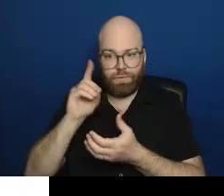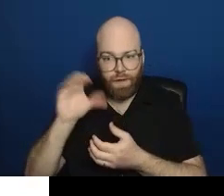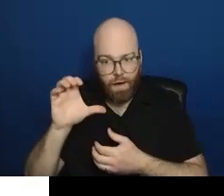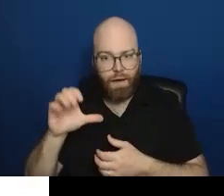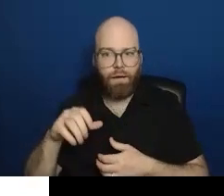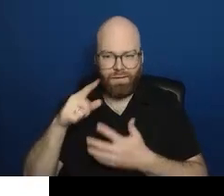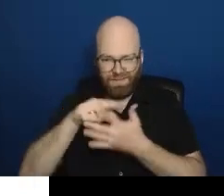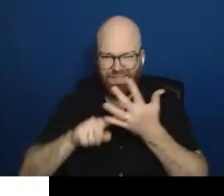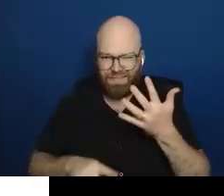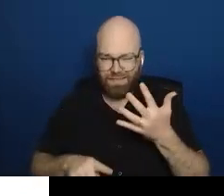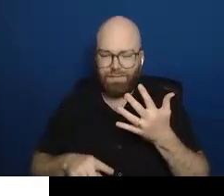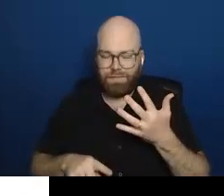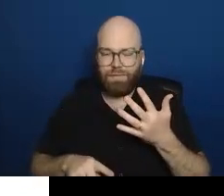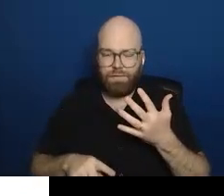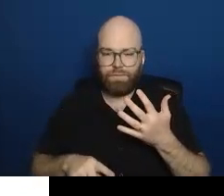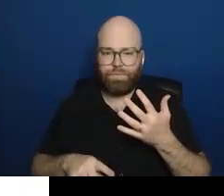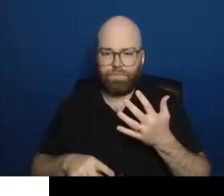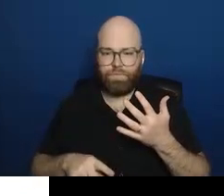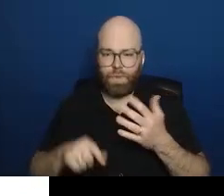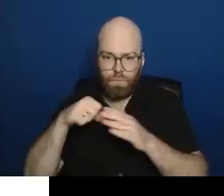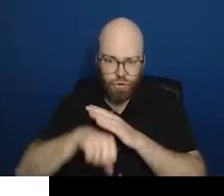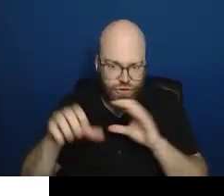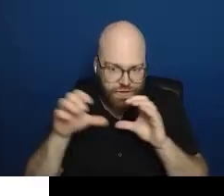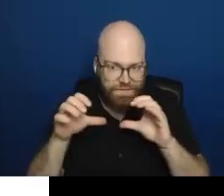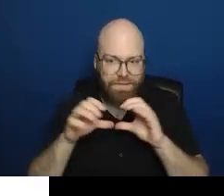You can compile, that can be prepared